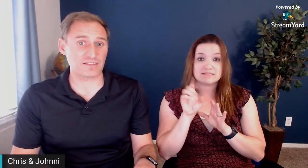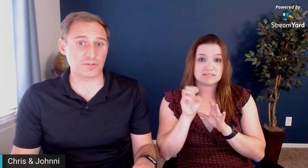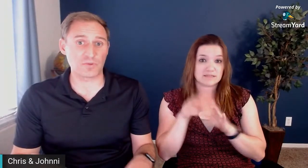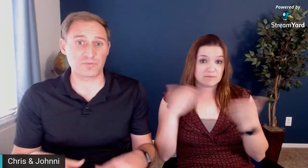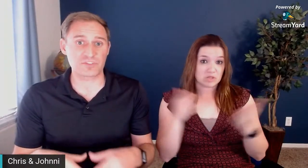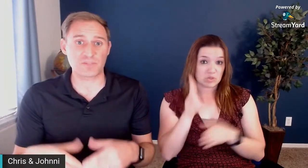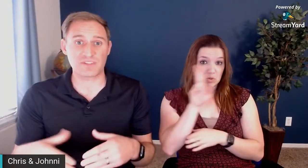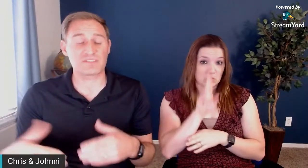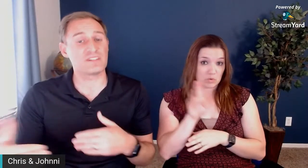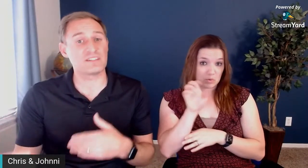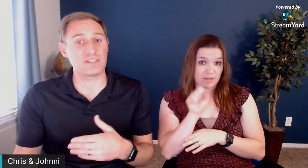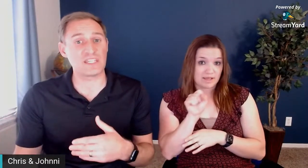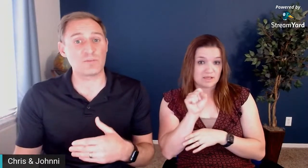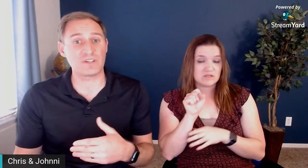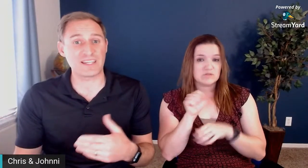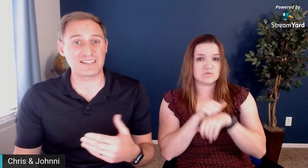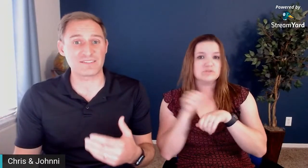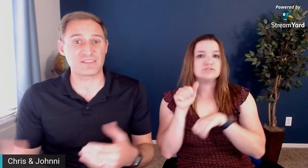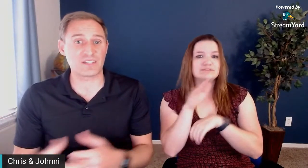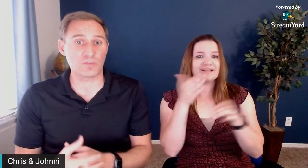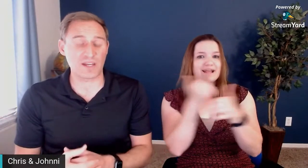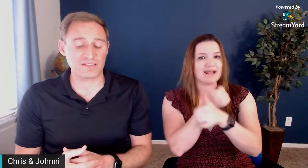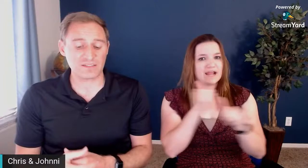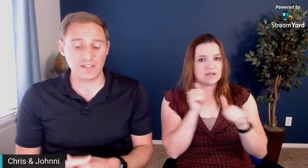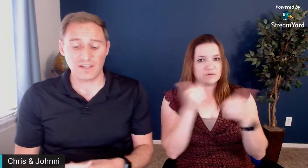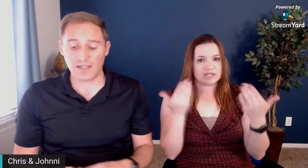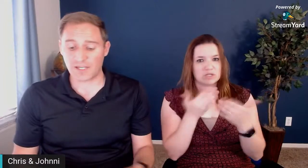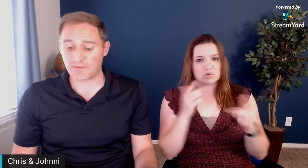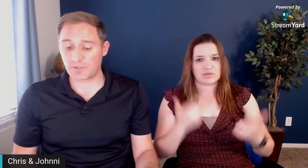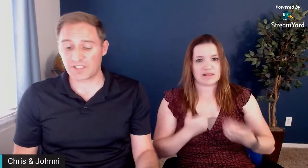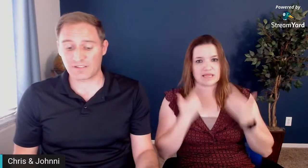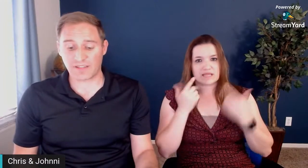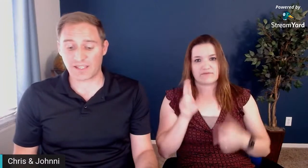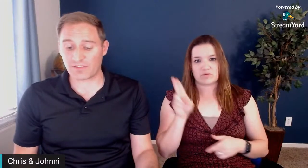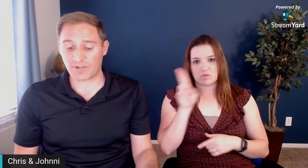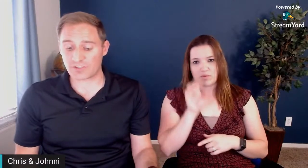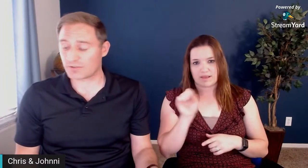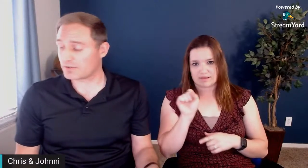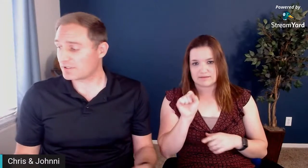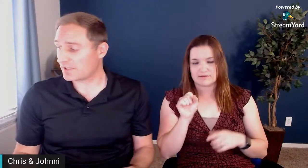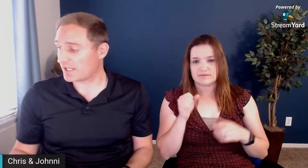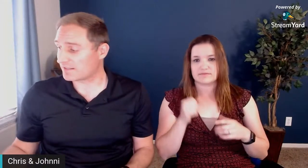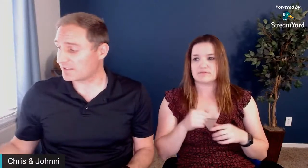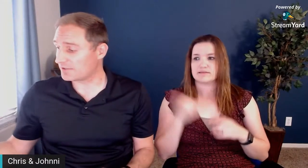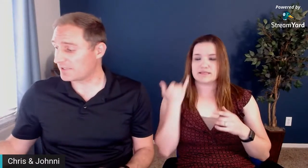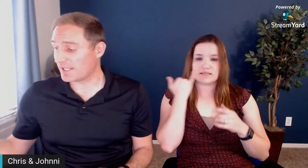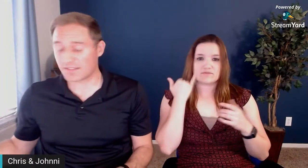so we'll ship this to anyone that lives in the us um if we get to that threshold and so yeah let's